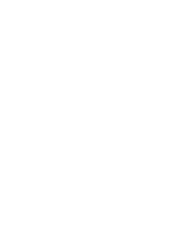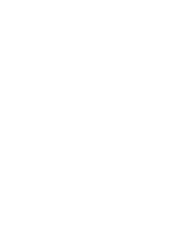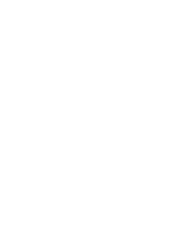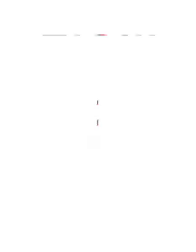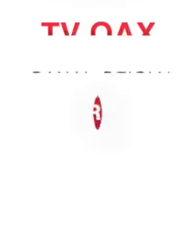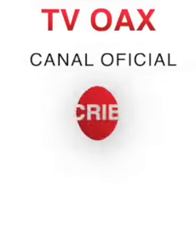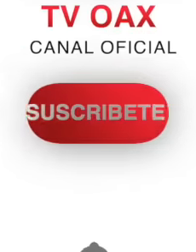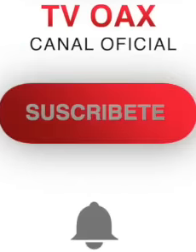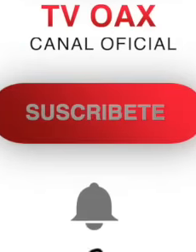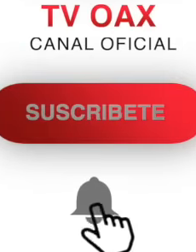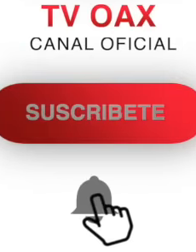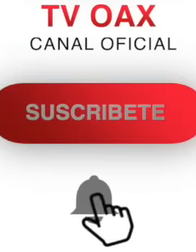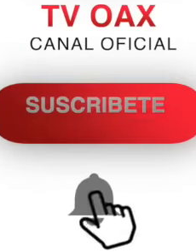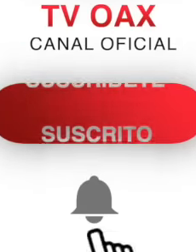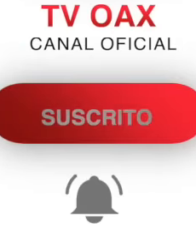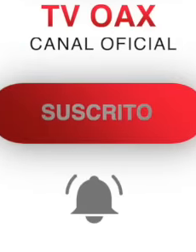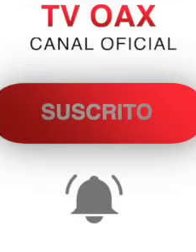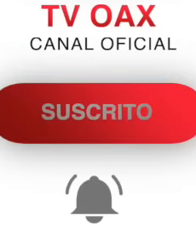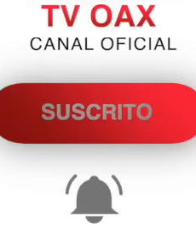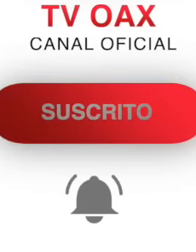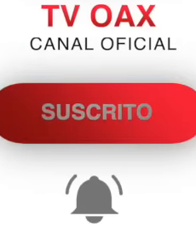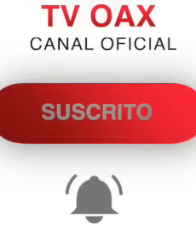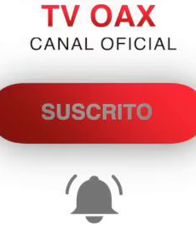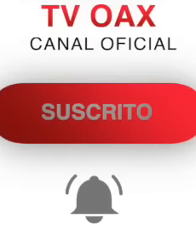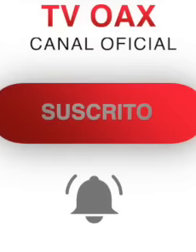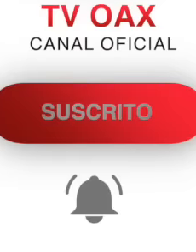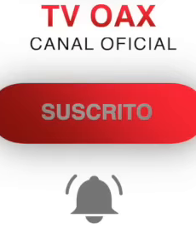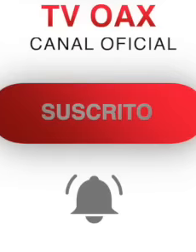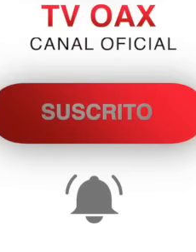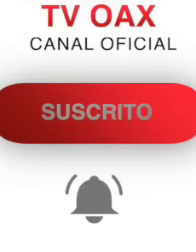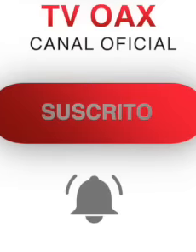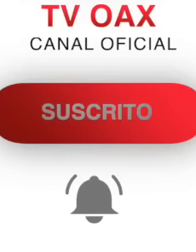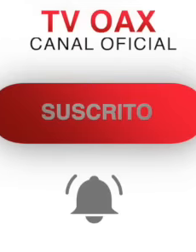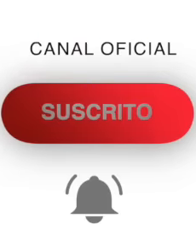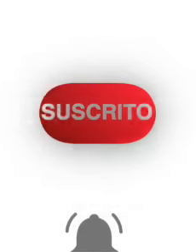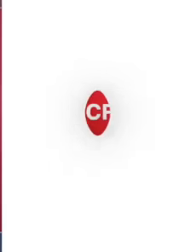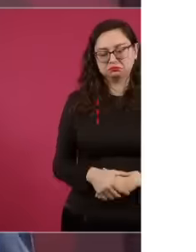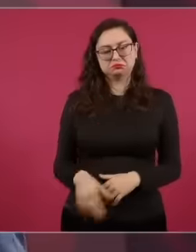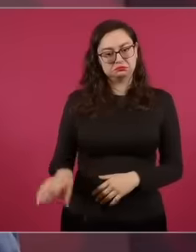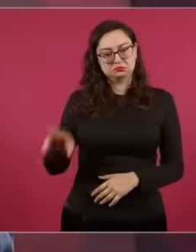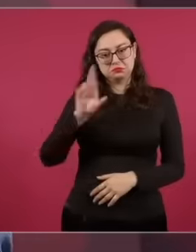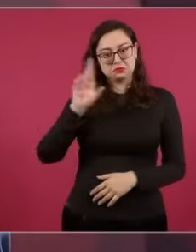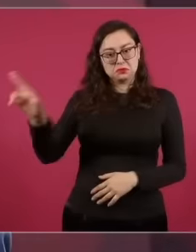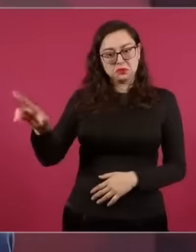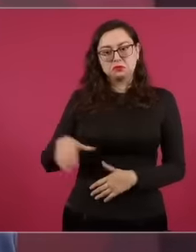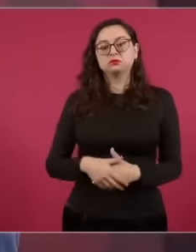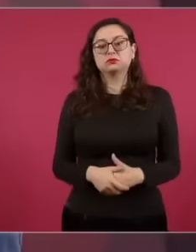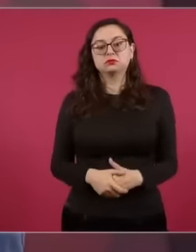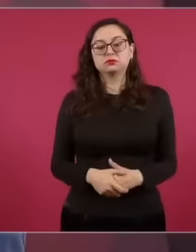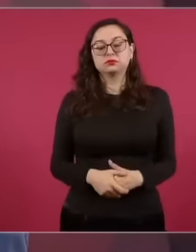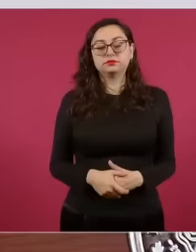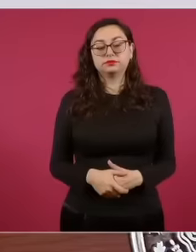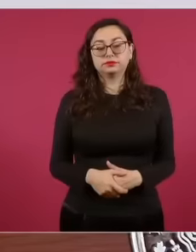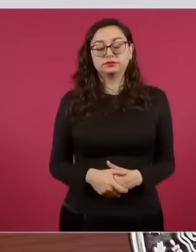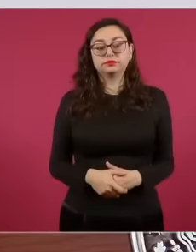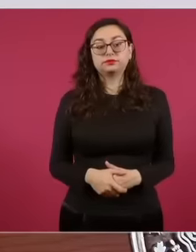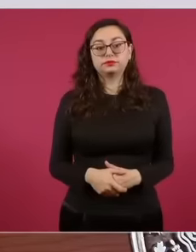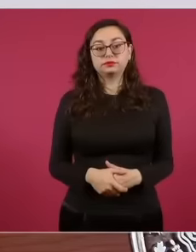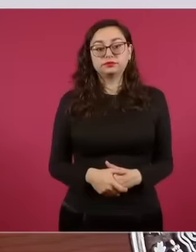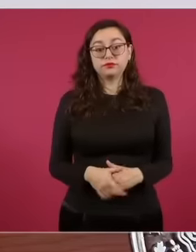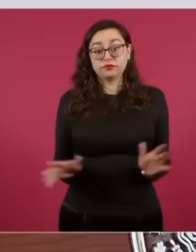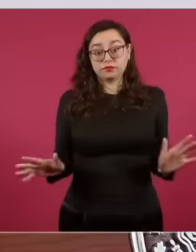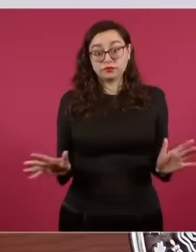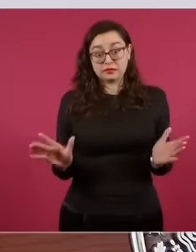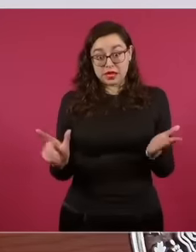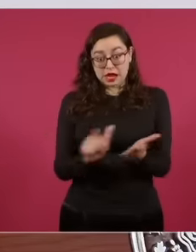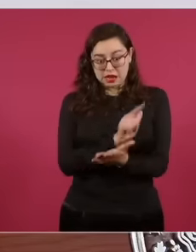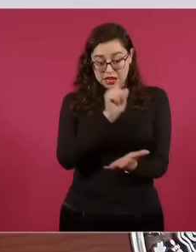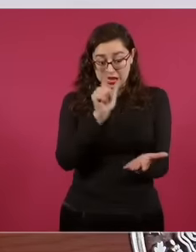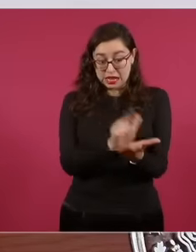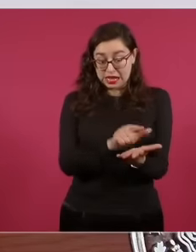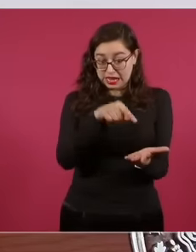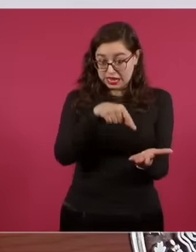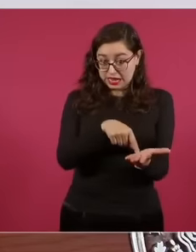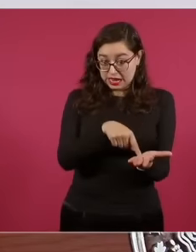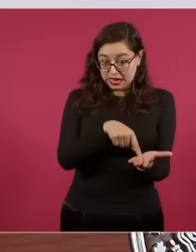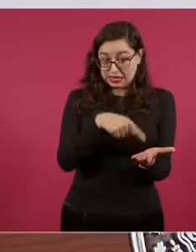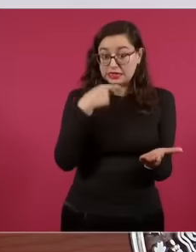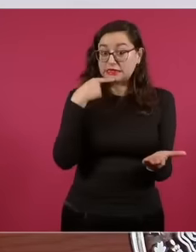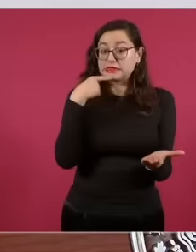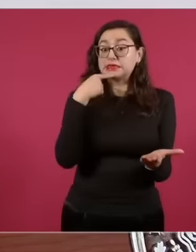establishes the law, they know that